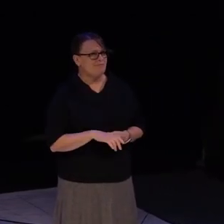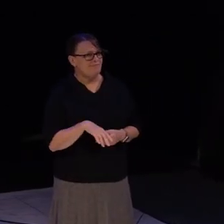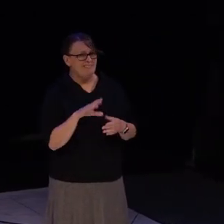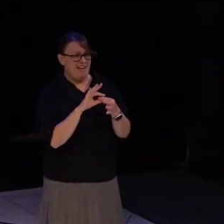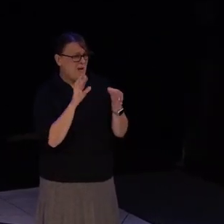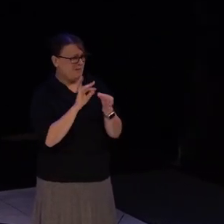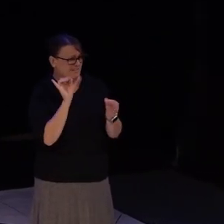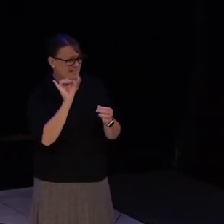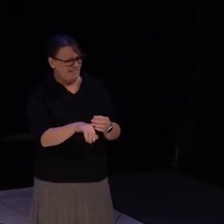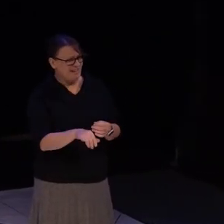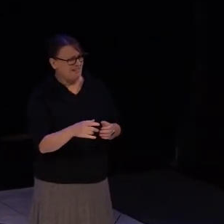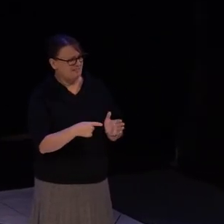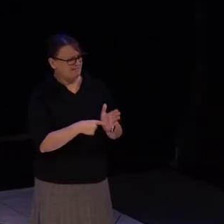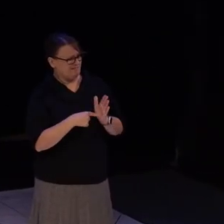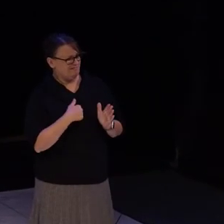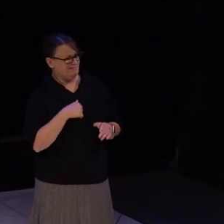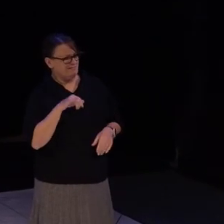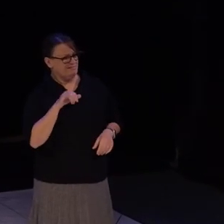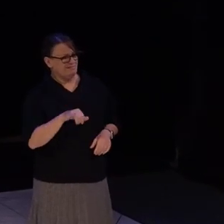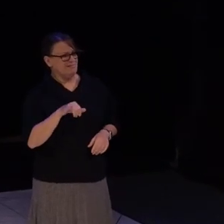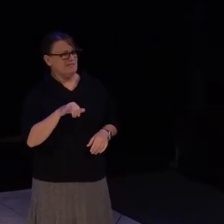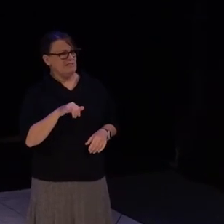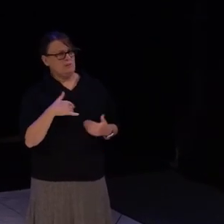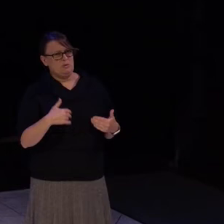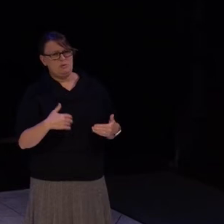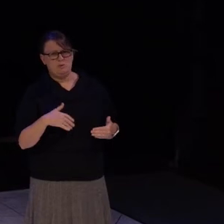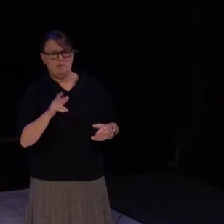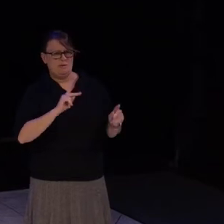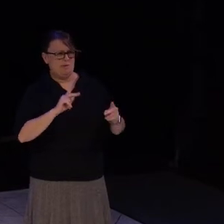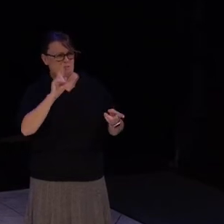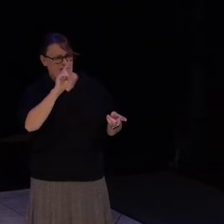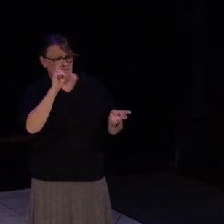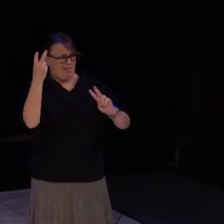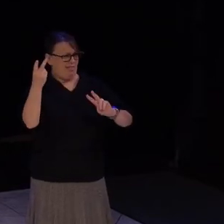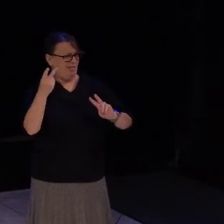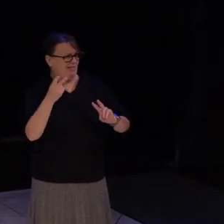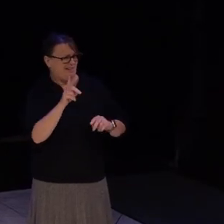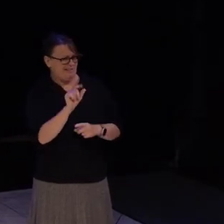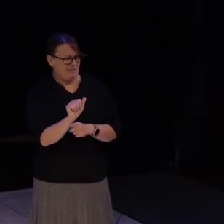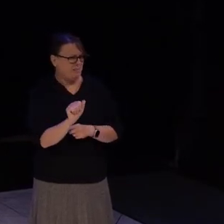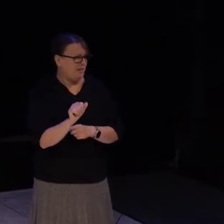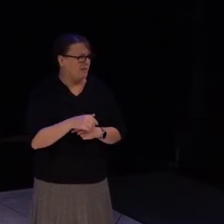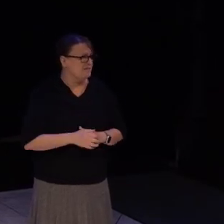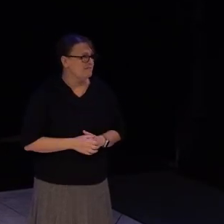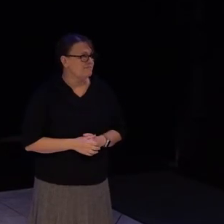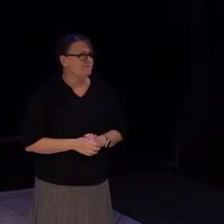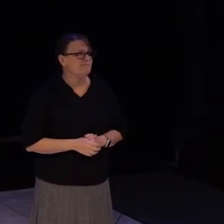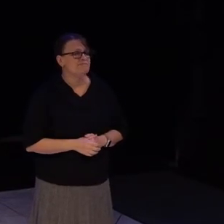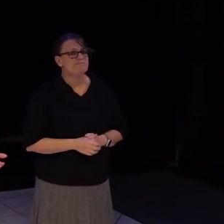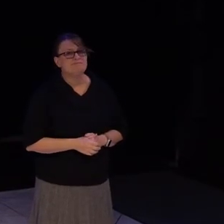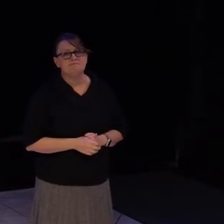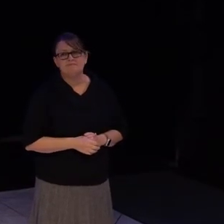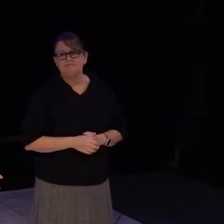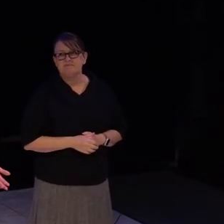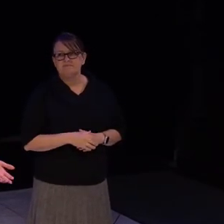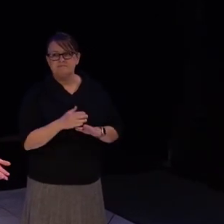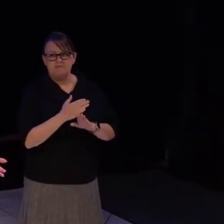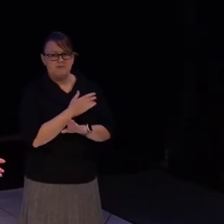It's comments like these that show me we have a very misconstrued perception of disability. Before I go any further,